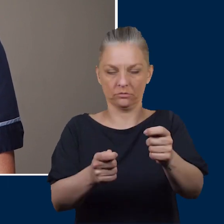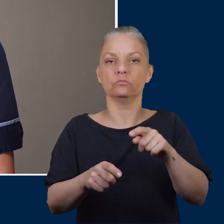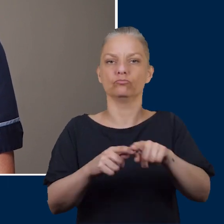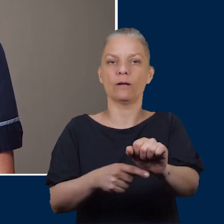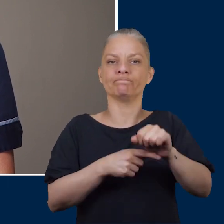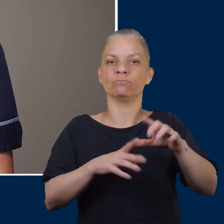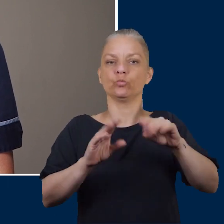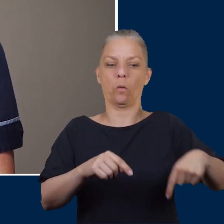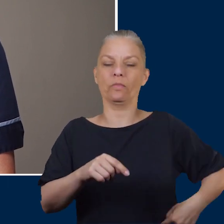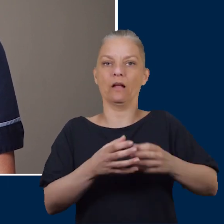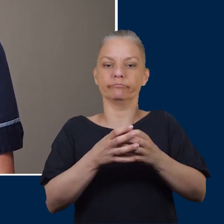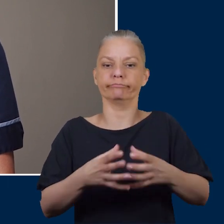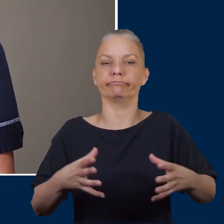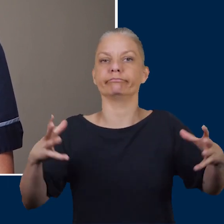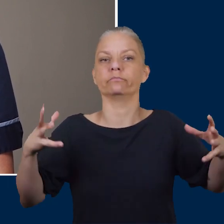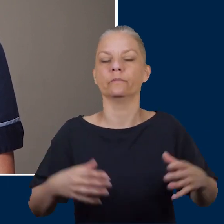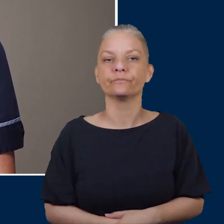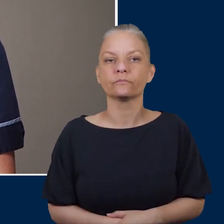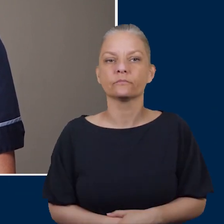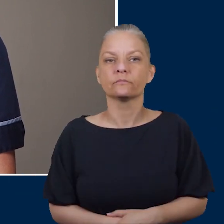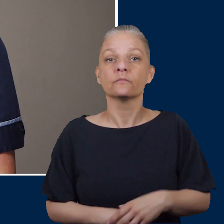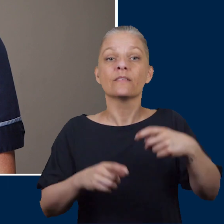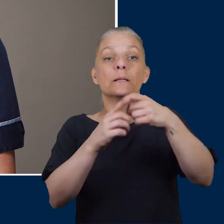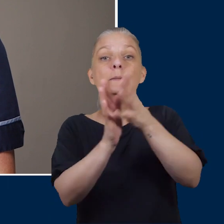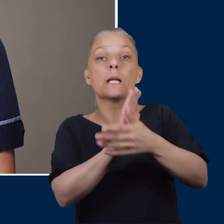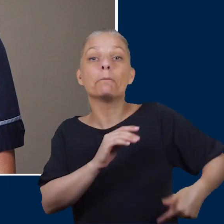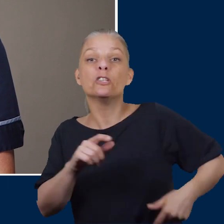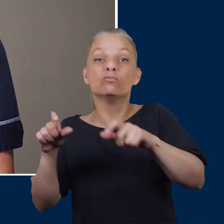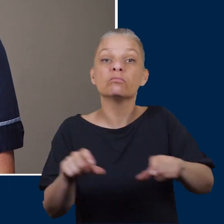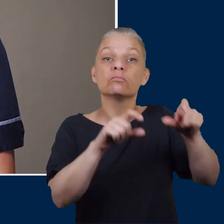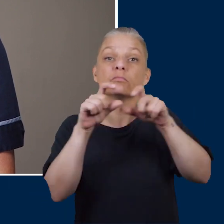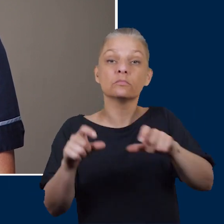eventually fail and that person would need dialysis. It's therefore really important to